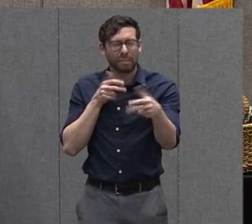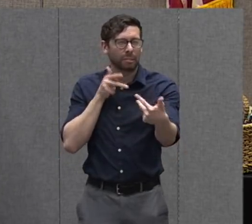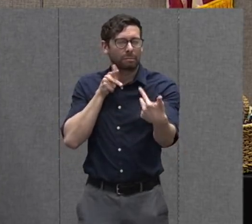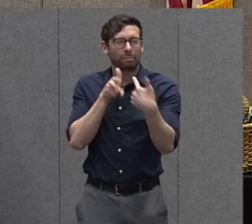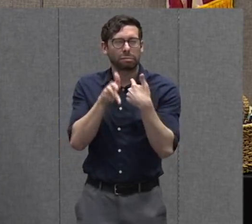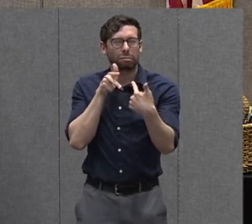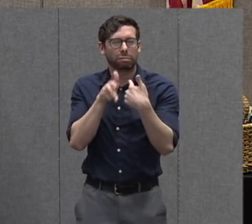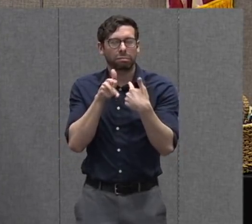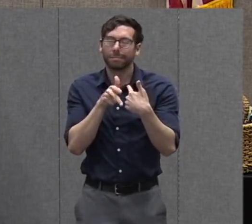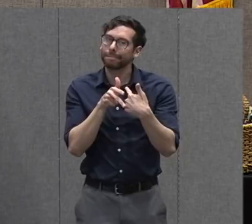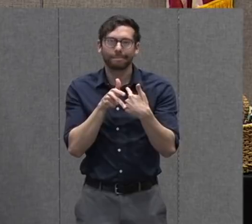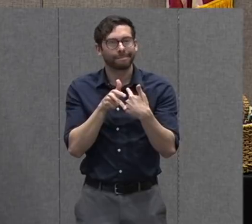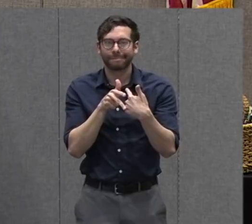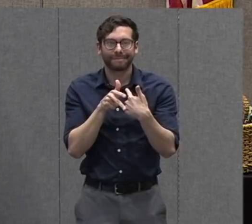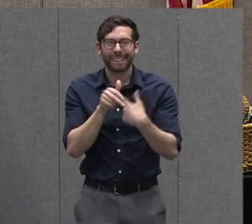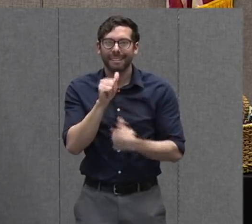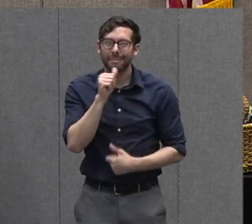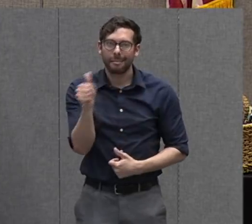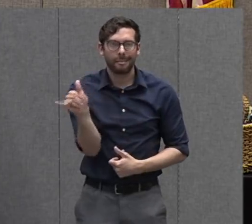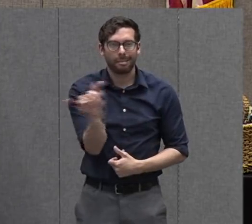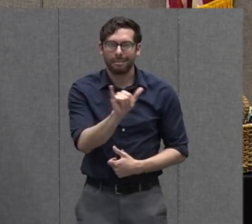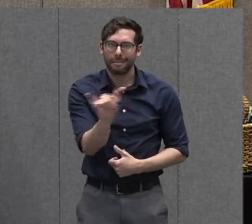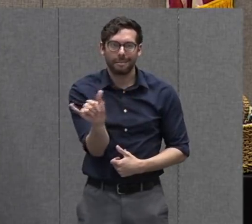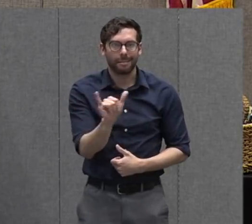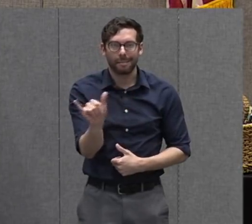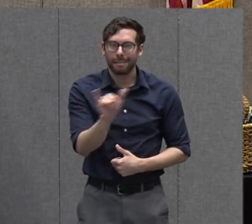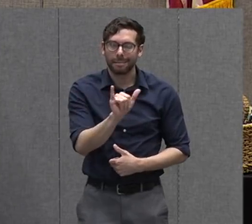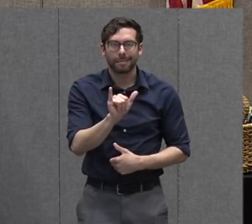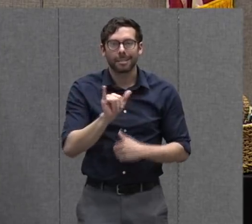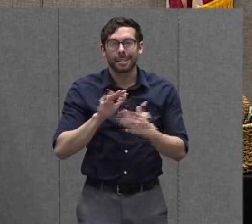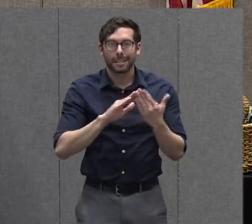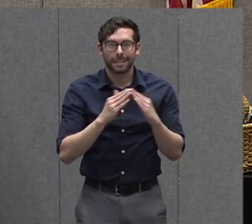We play in the yards. And sometimes in the streets.